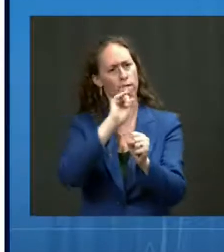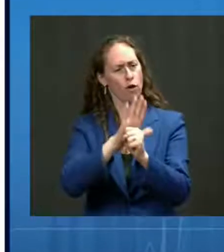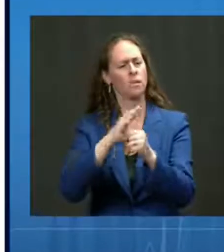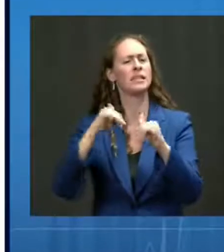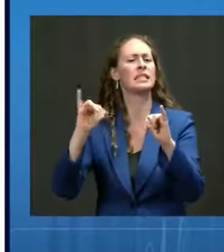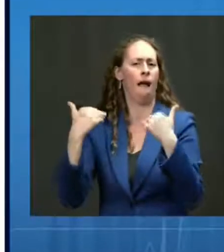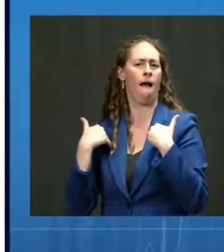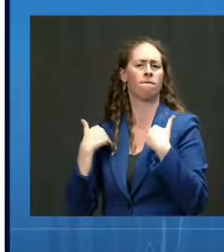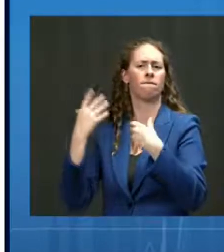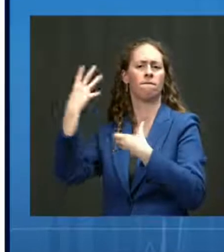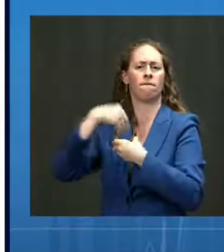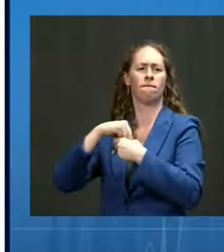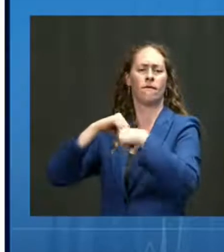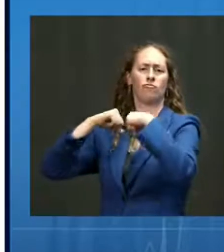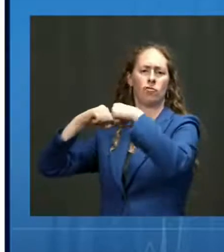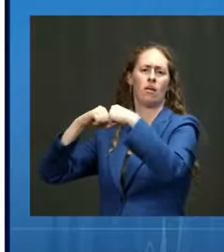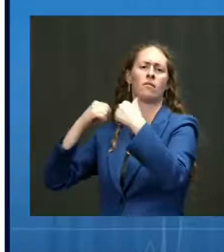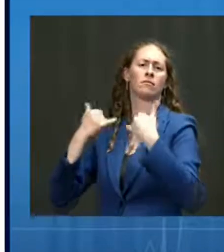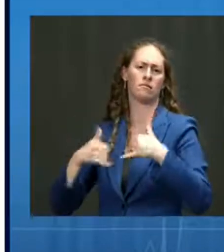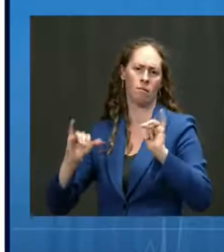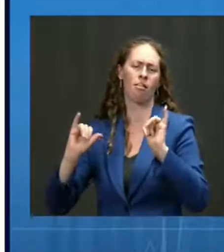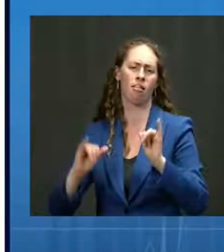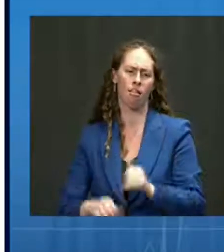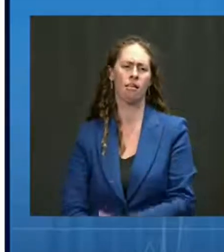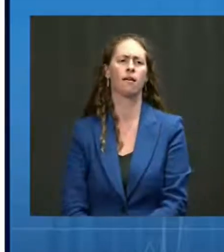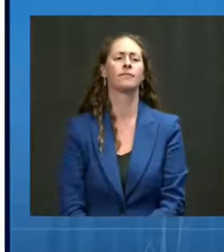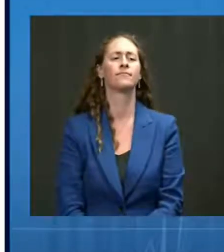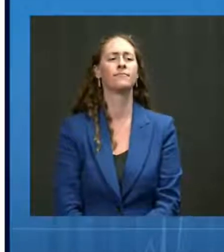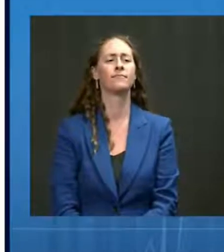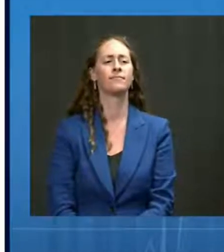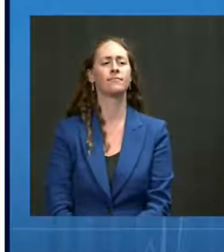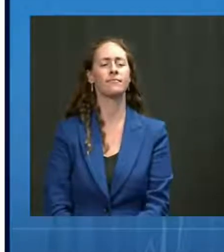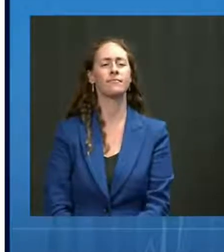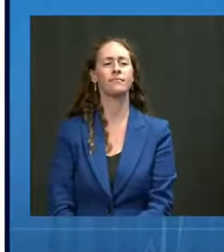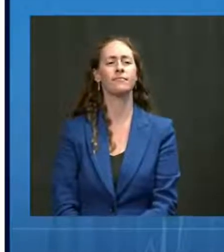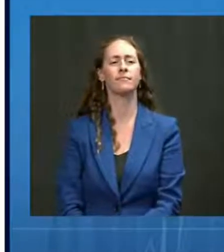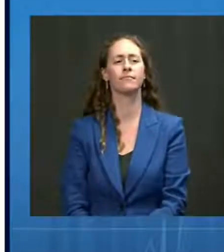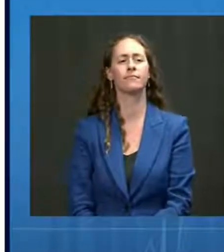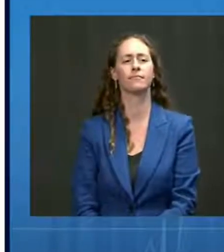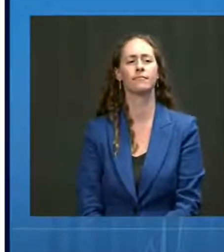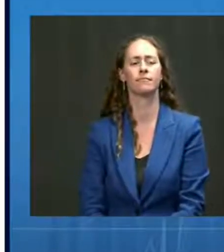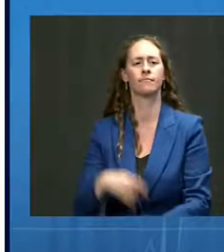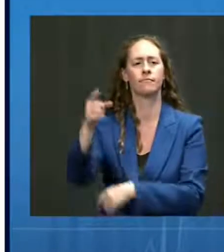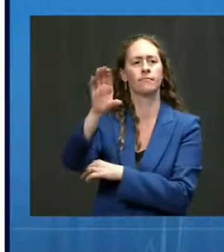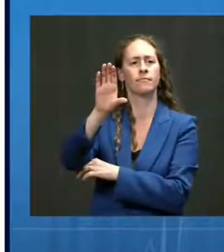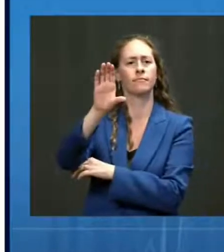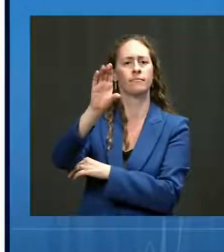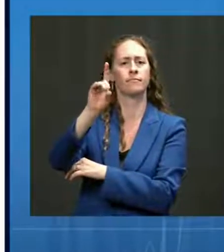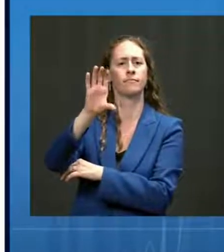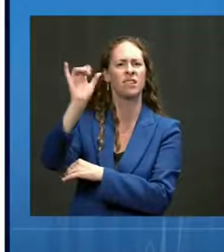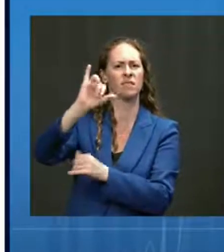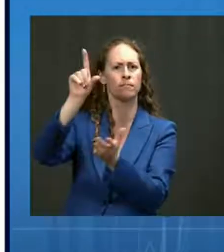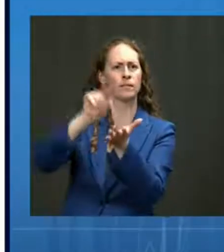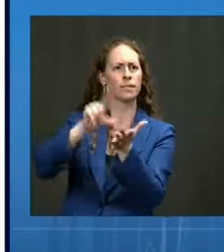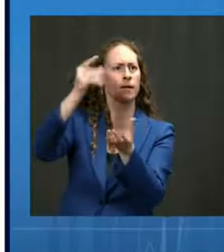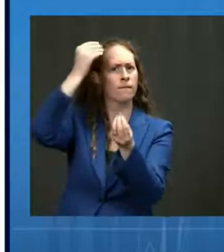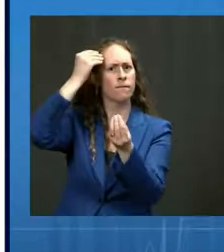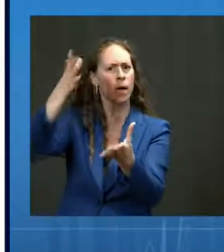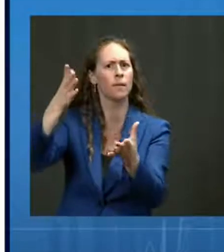HOSPITALIZATION REMAINS HELD THAT'S RELATIVELY HIGH WITH OVERTIME AND DURING PERIODS FROM THE DELTA VARIANT WAS